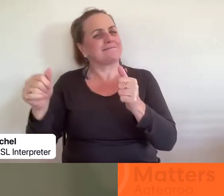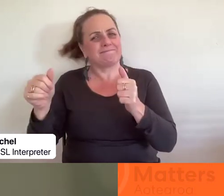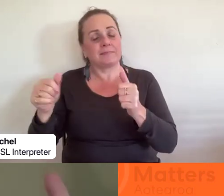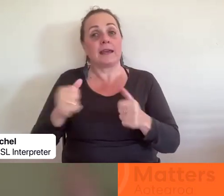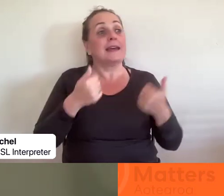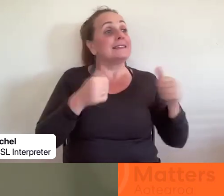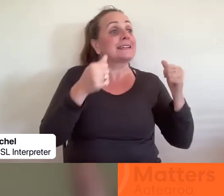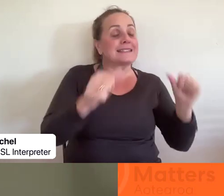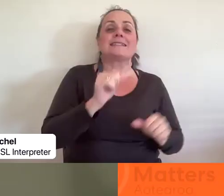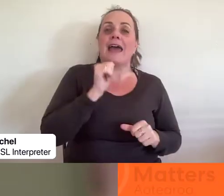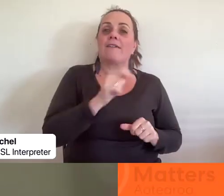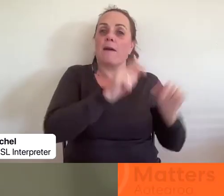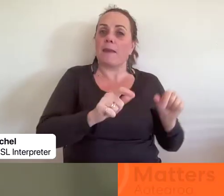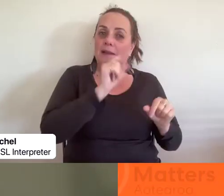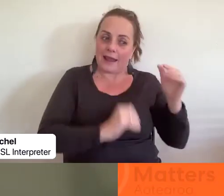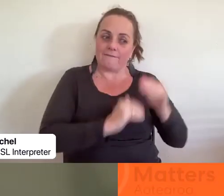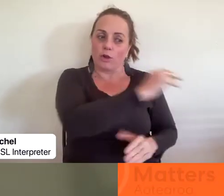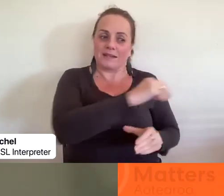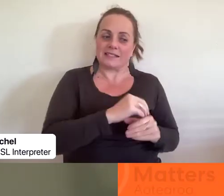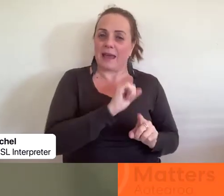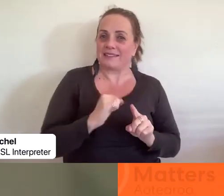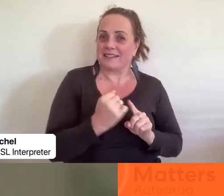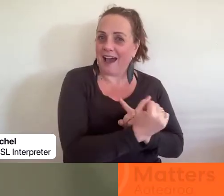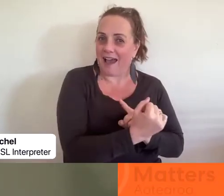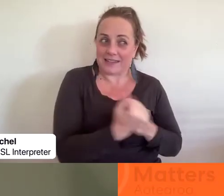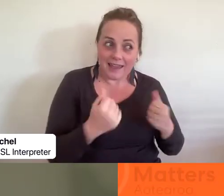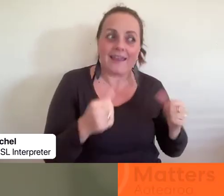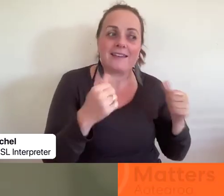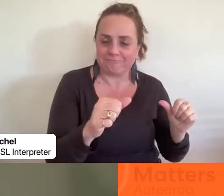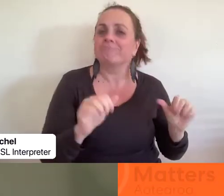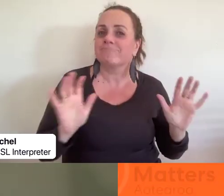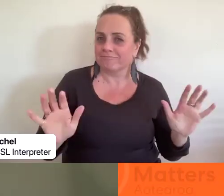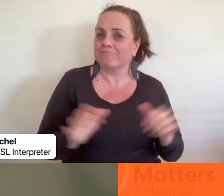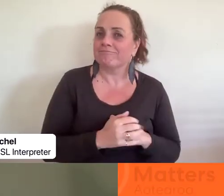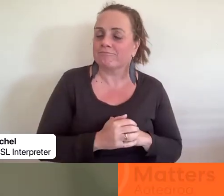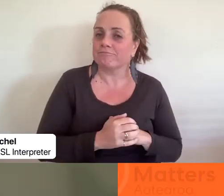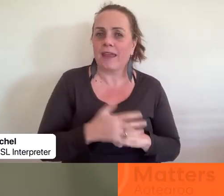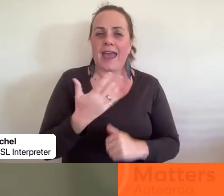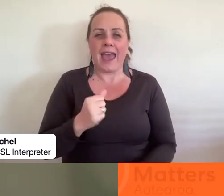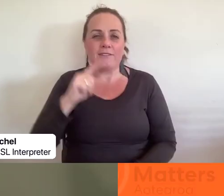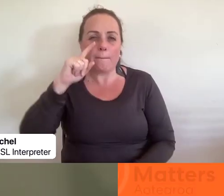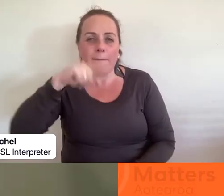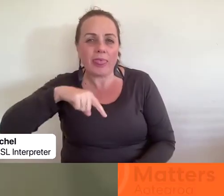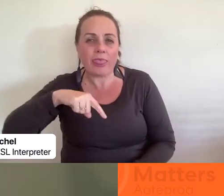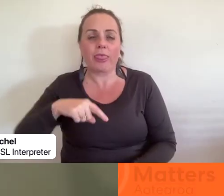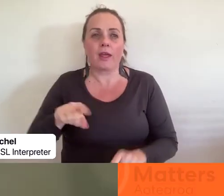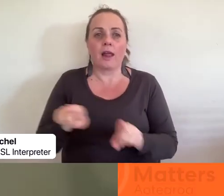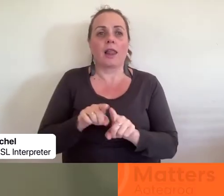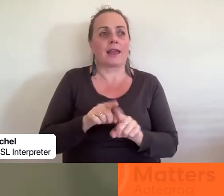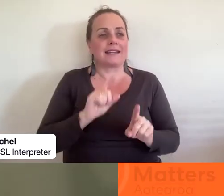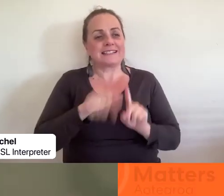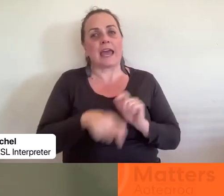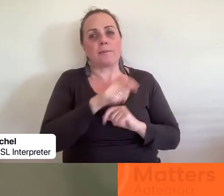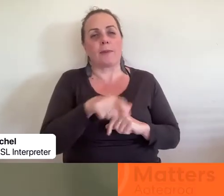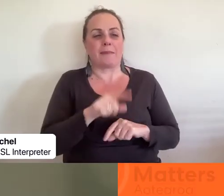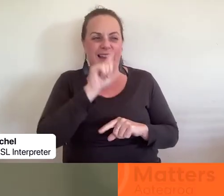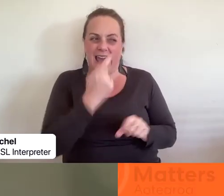can participate fully in society. There is a myth that we are unproductive people. There is a myth